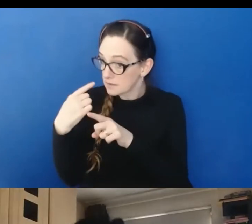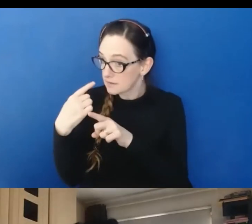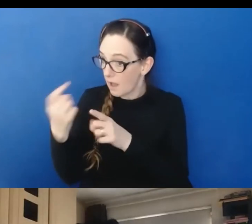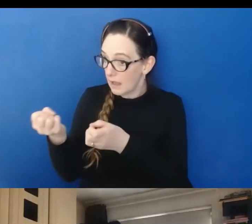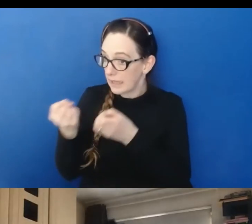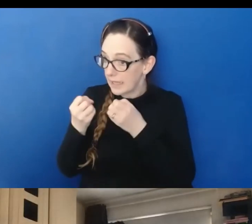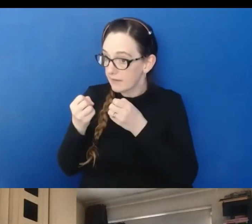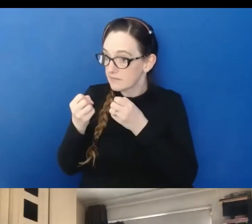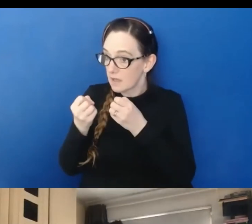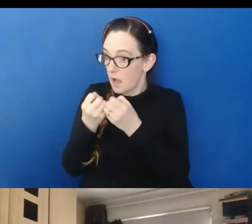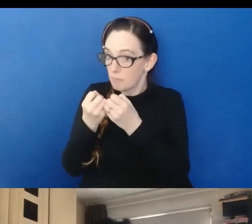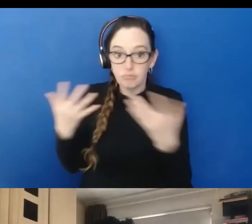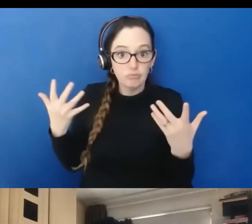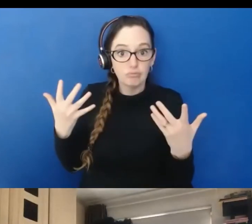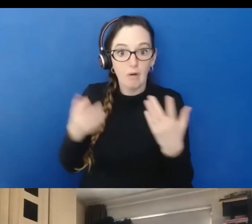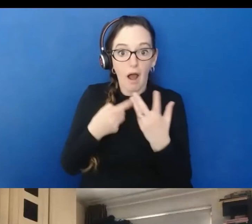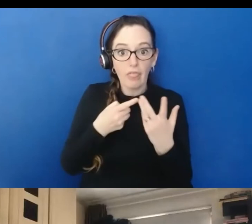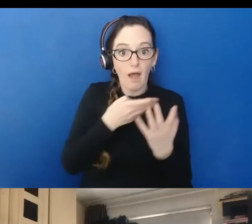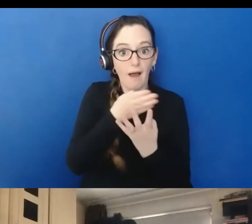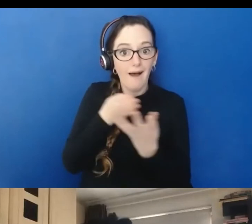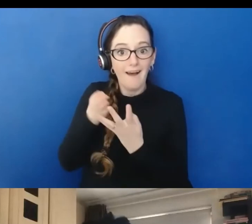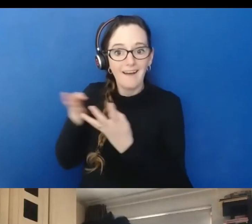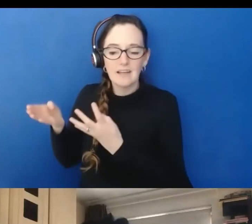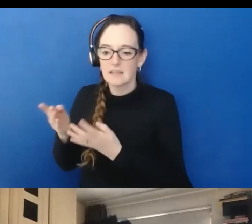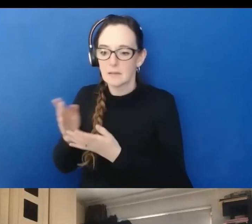follow them all. So we have about 5 or 6 minutes left.